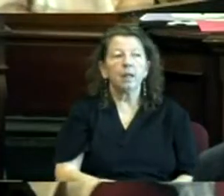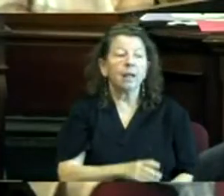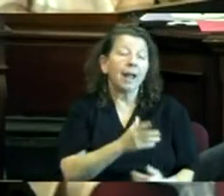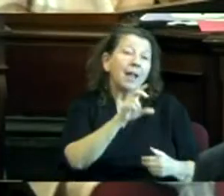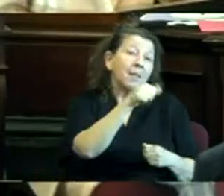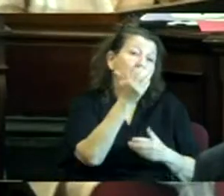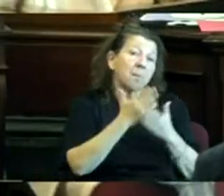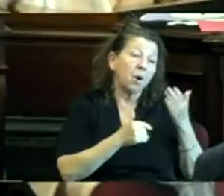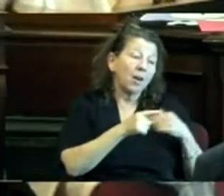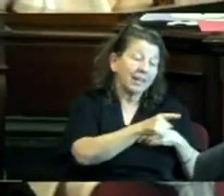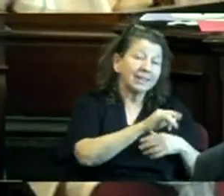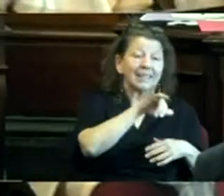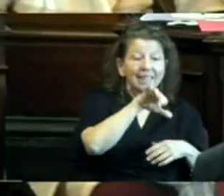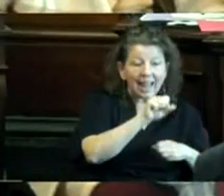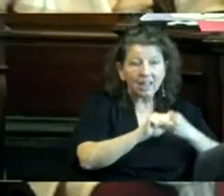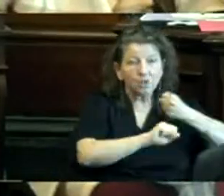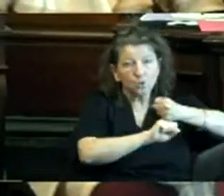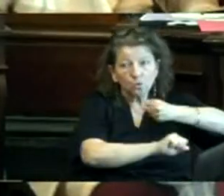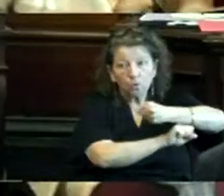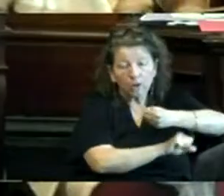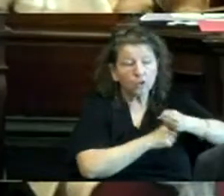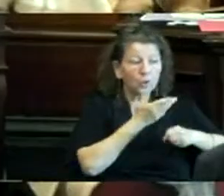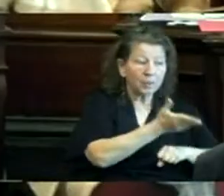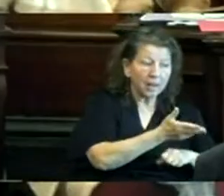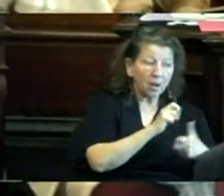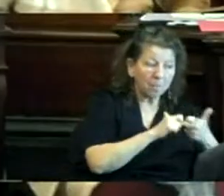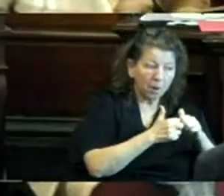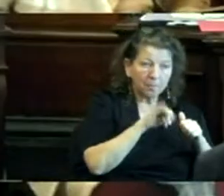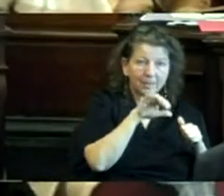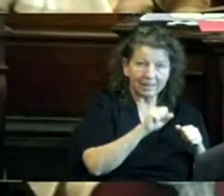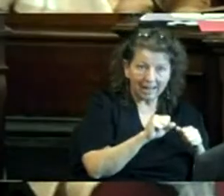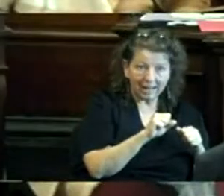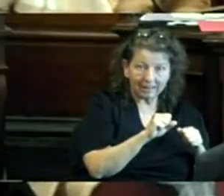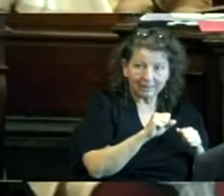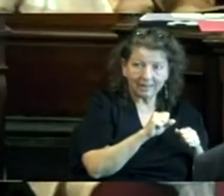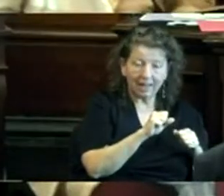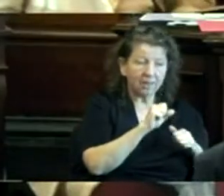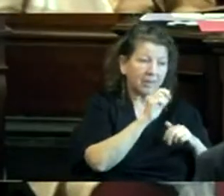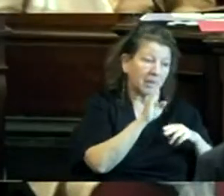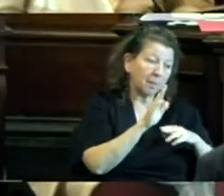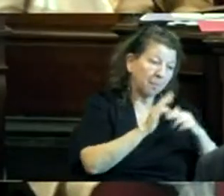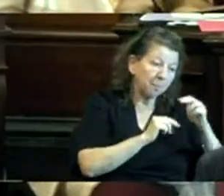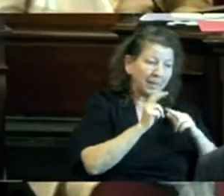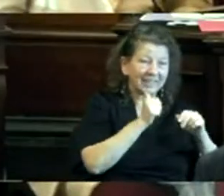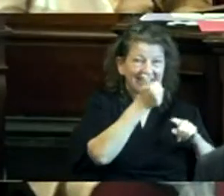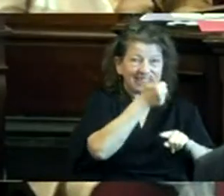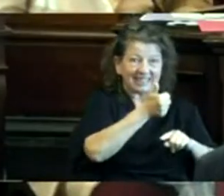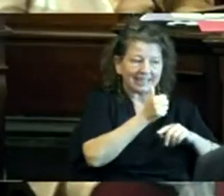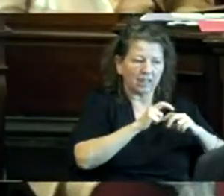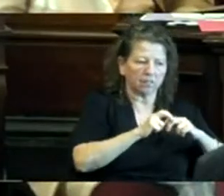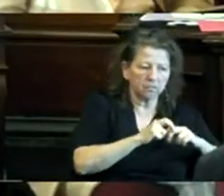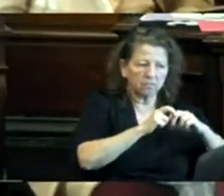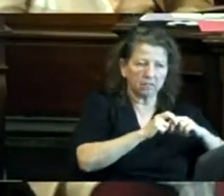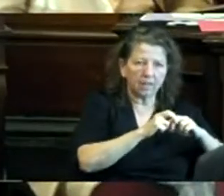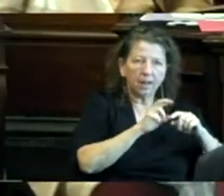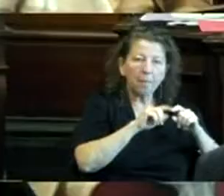really yet. The other part of it is that despite these structural problems with Edison, which